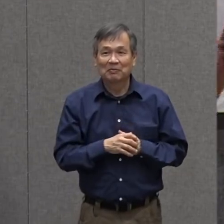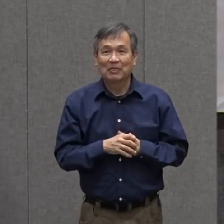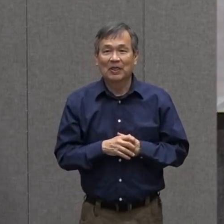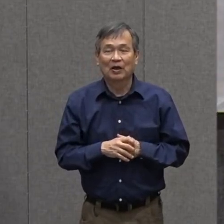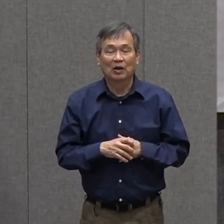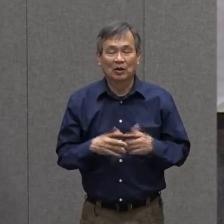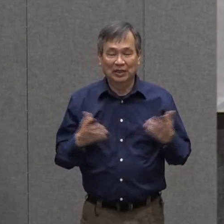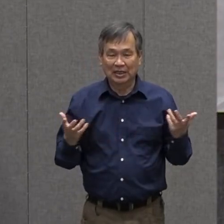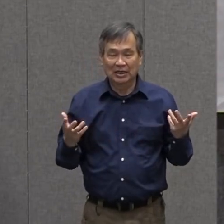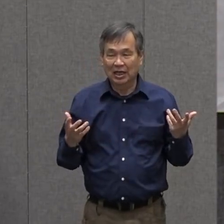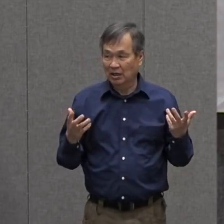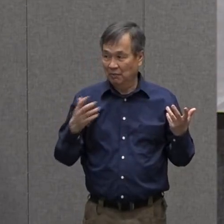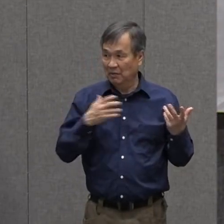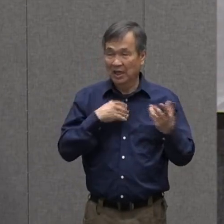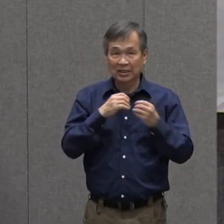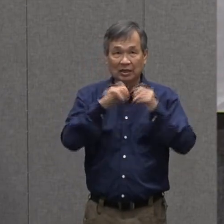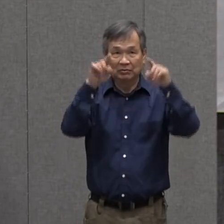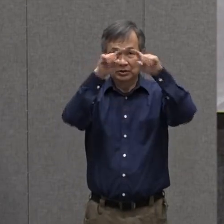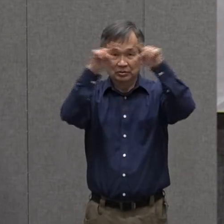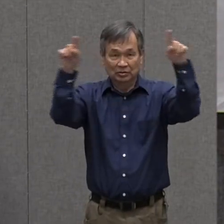Where would I put these numbers?